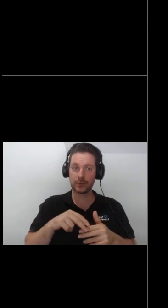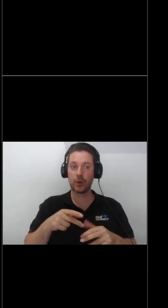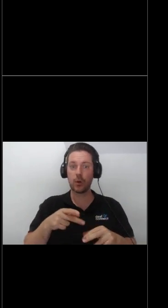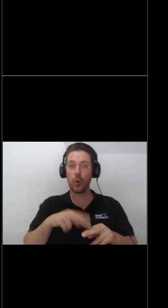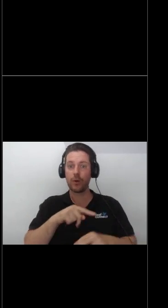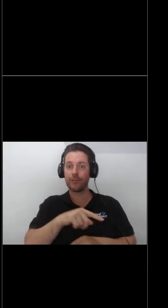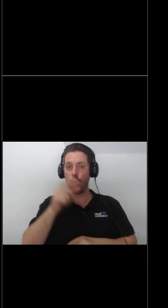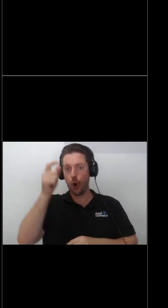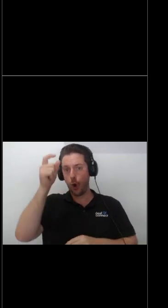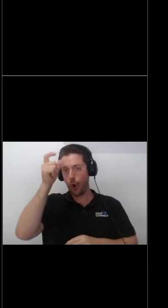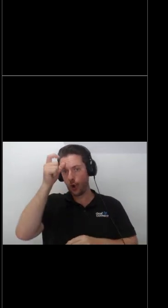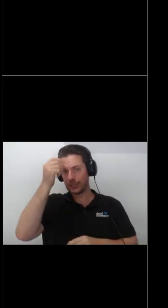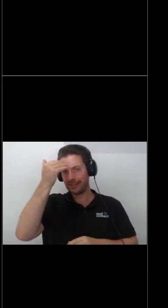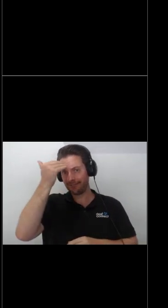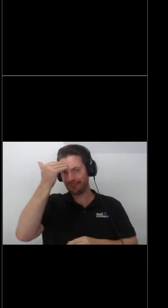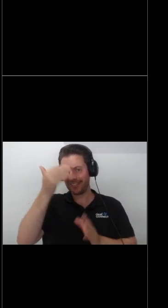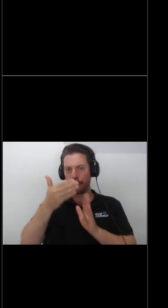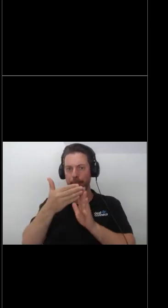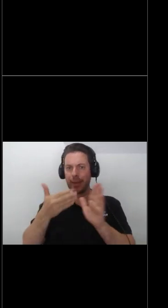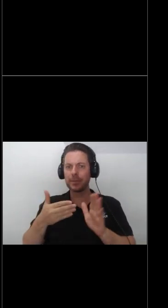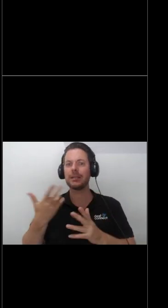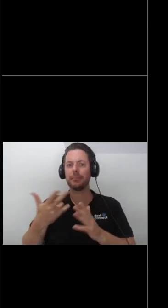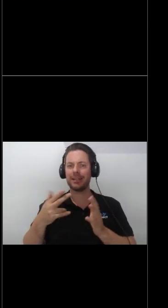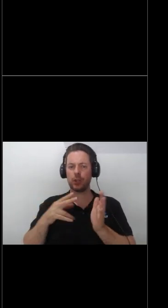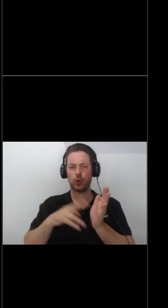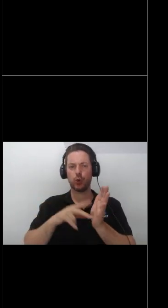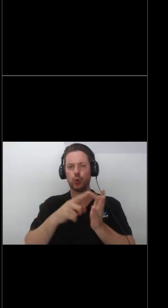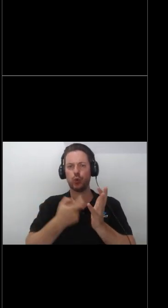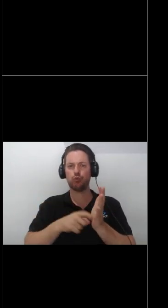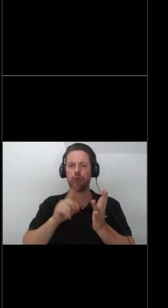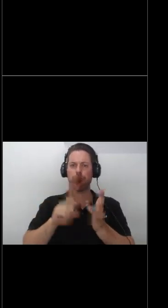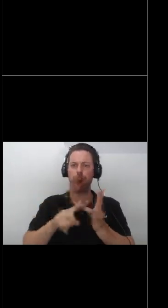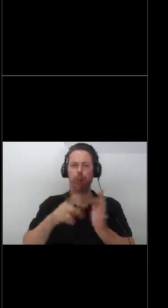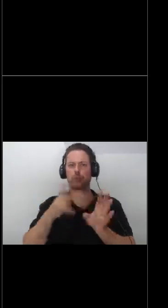perhaps it might be a report by a neuropsychologist.